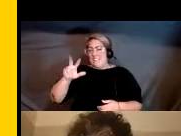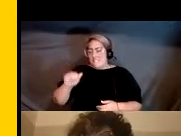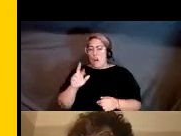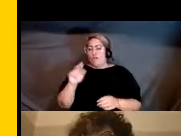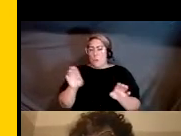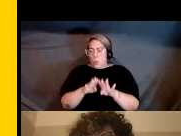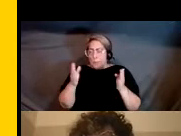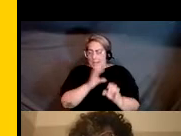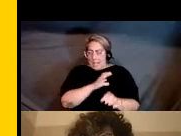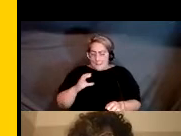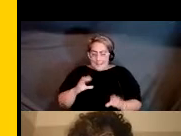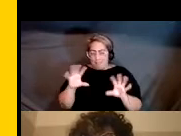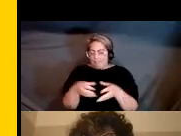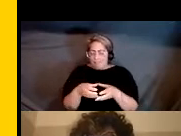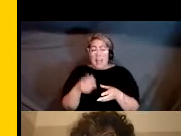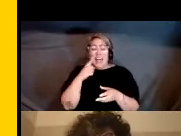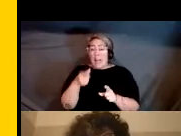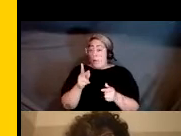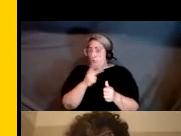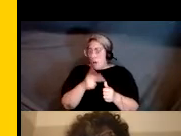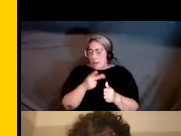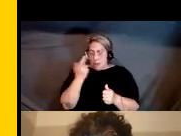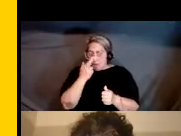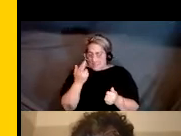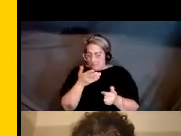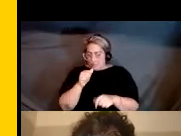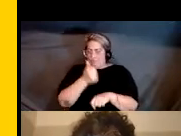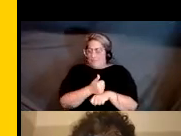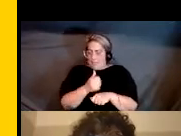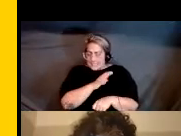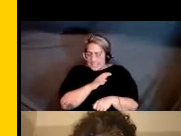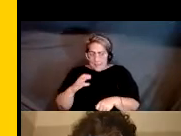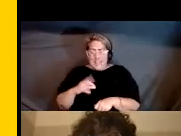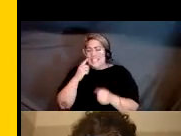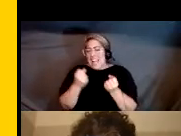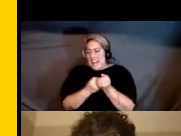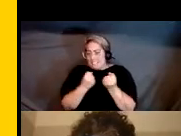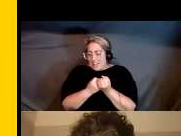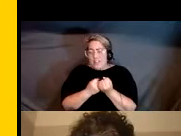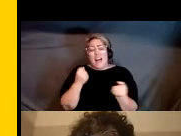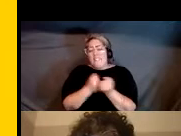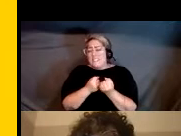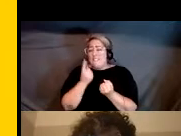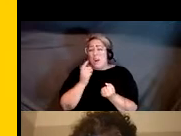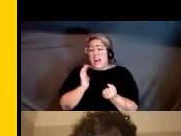committee is both advocacy on the part of our 200 plus members and support and guidance. A lot of that for us has